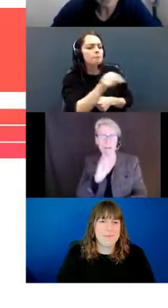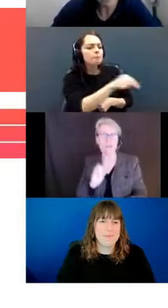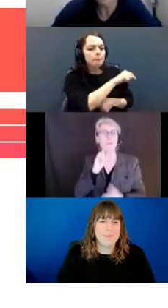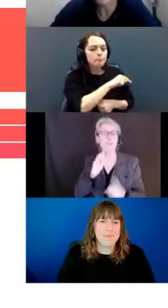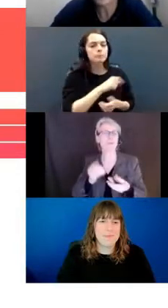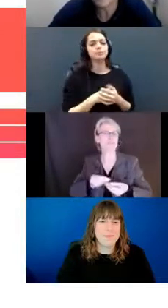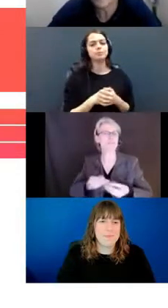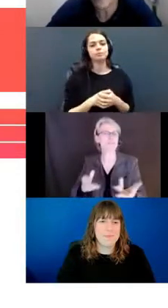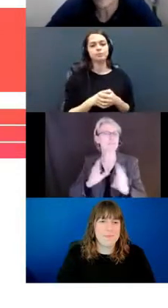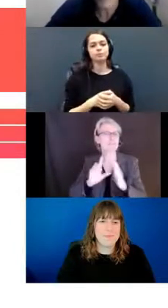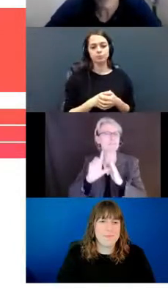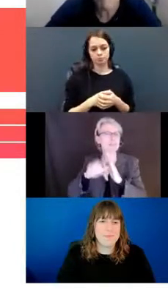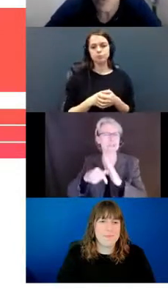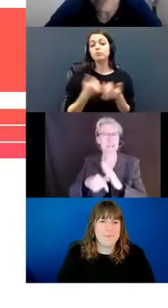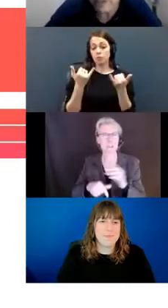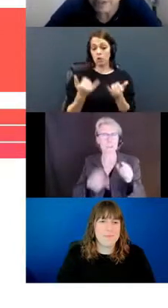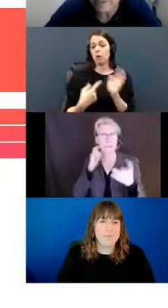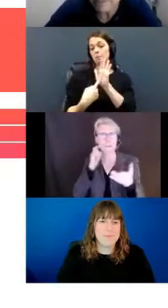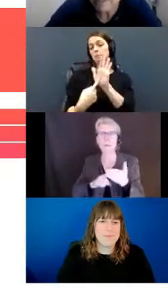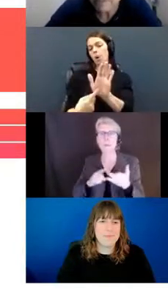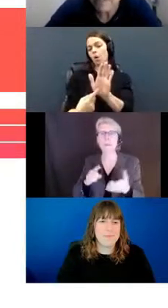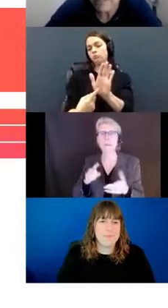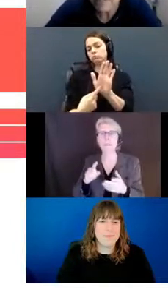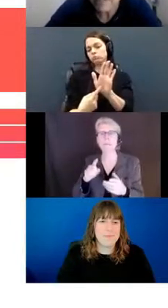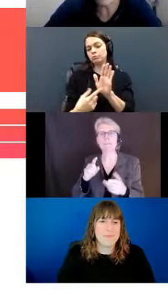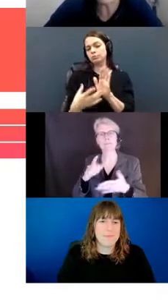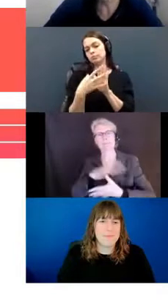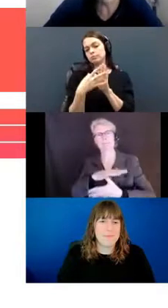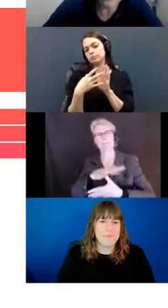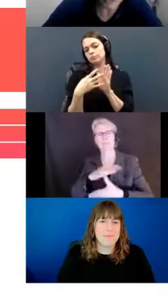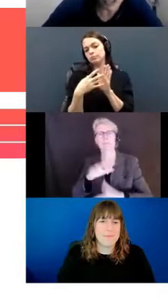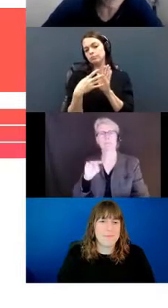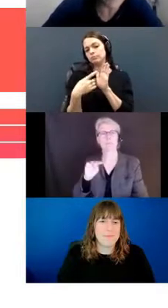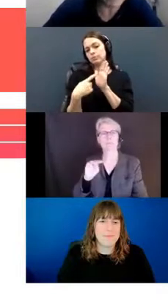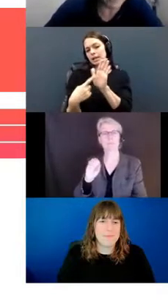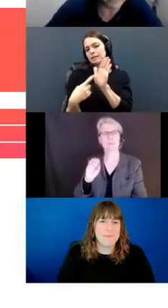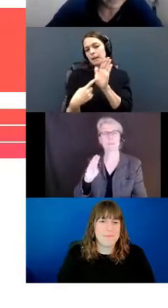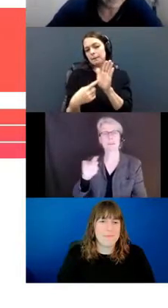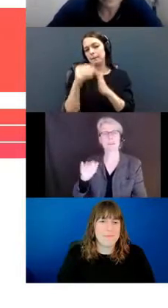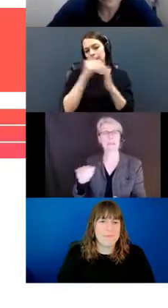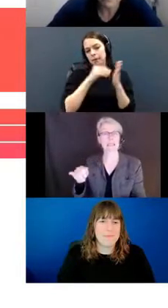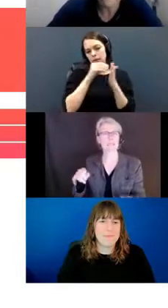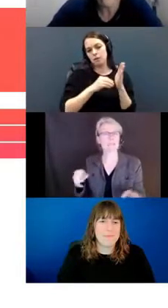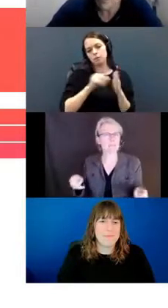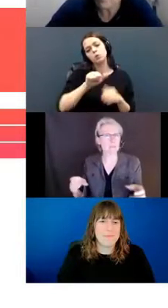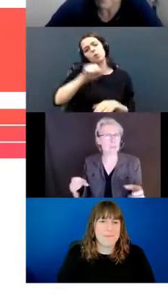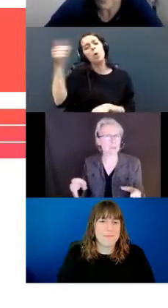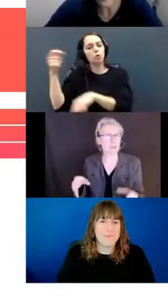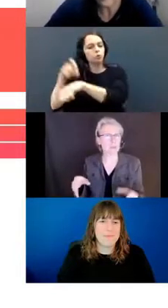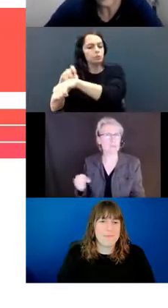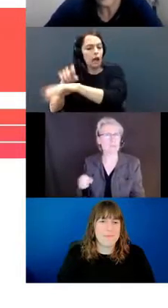but you can see that mobility is the most common disability following fcp